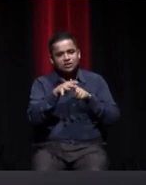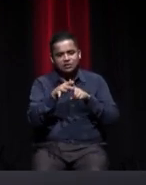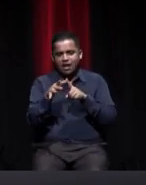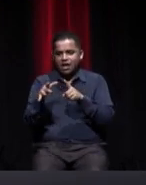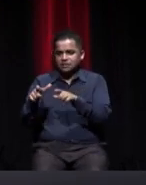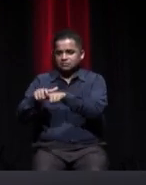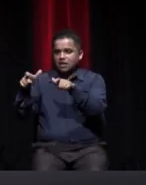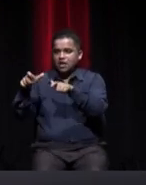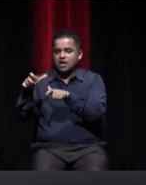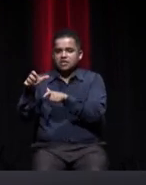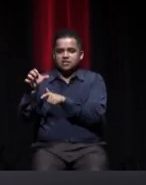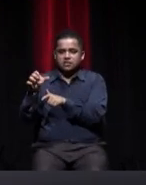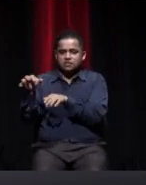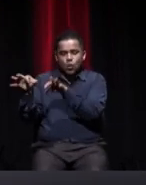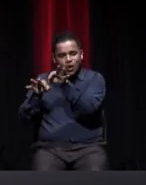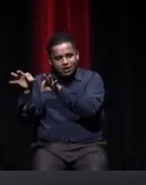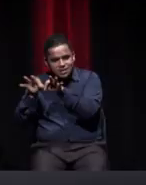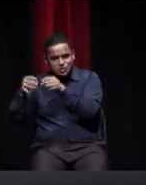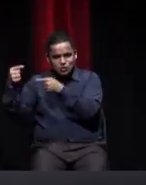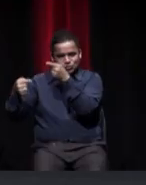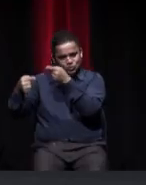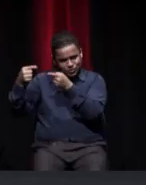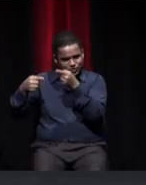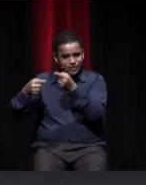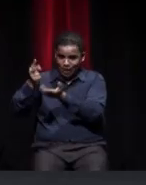and political corporations at the same time.